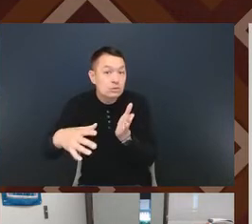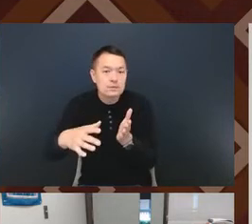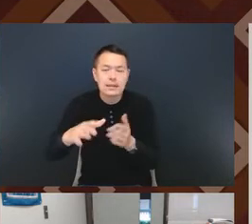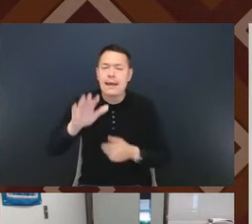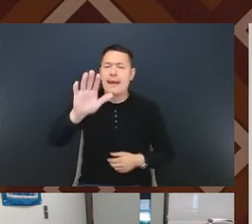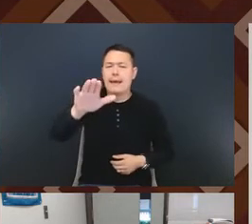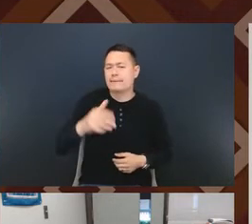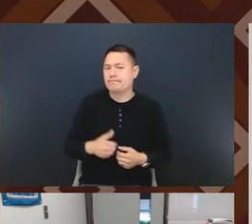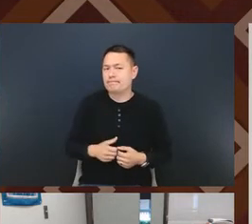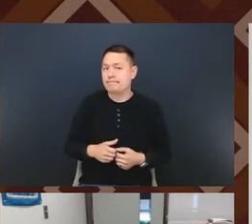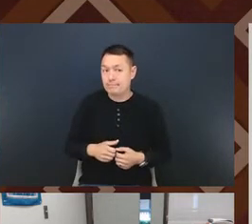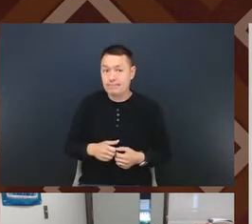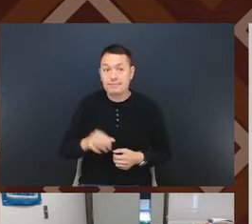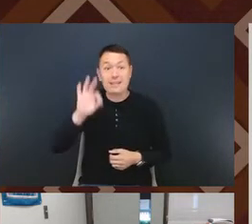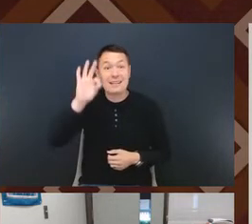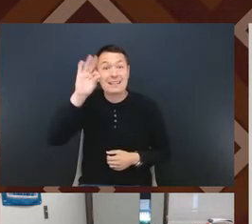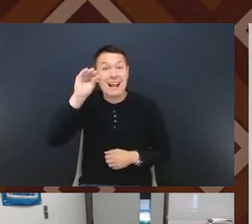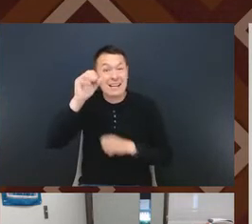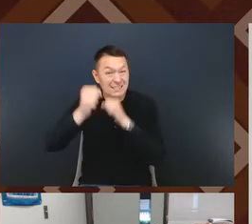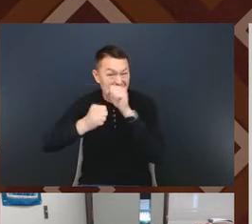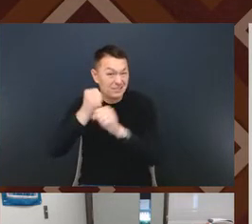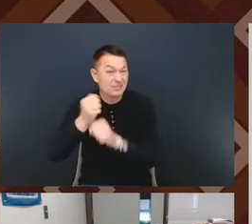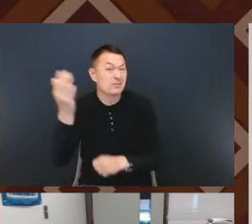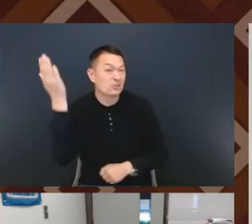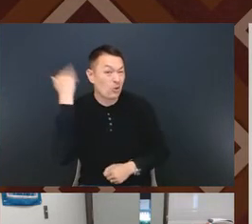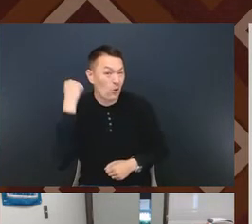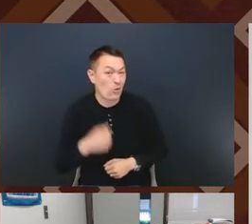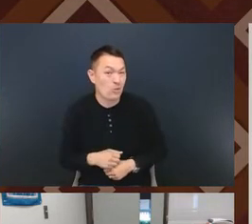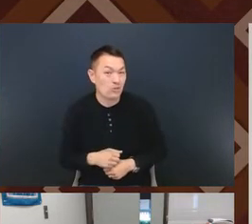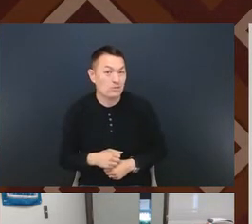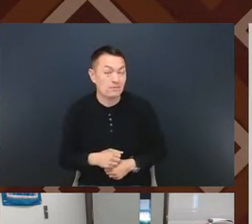this was 90 years ago, he's not going to be removed, OK?